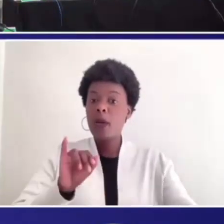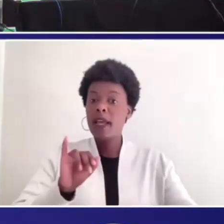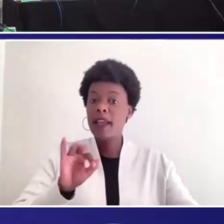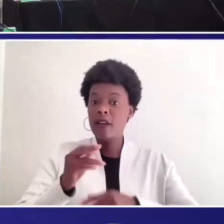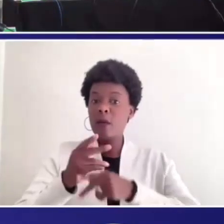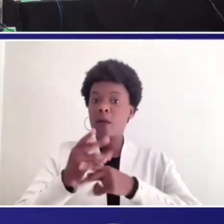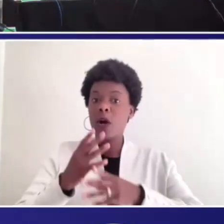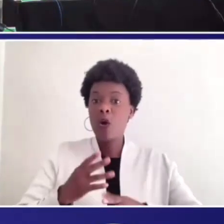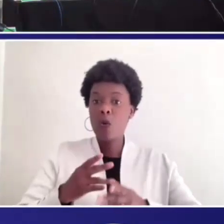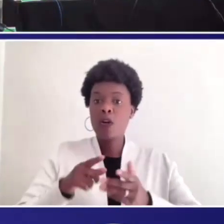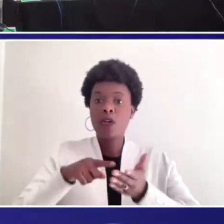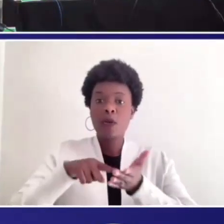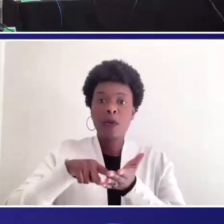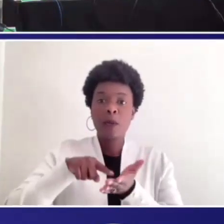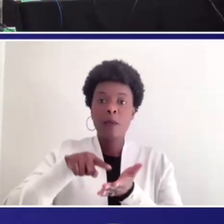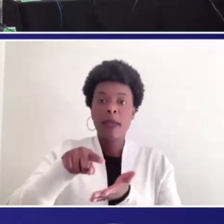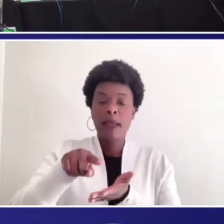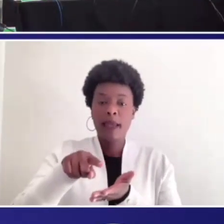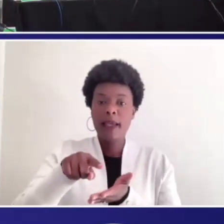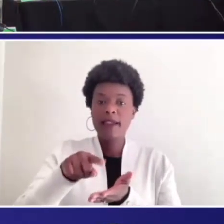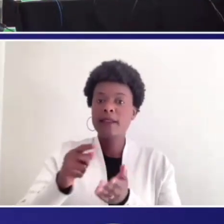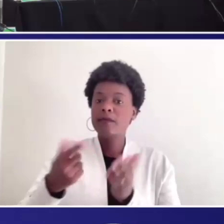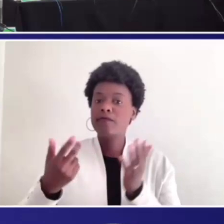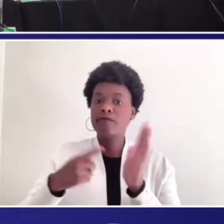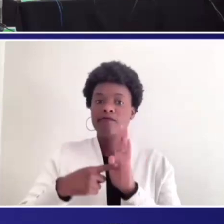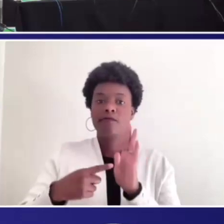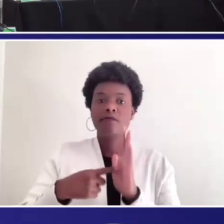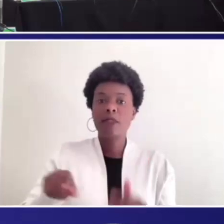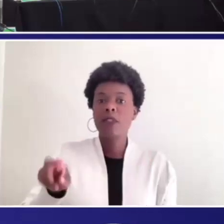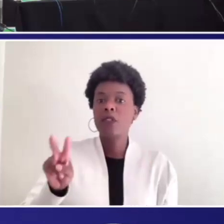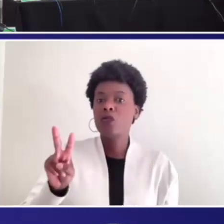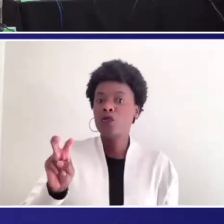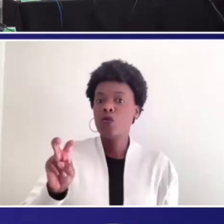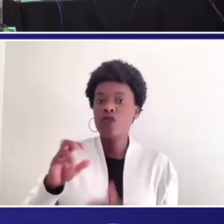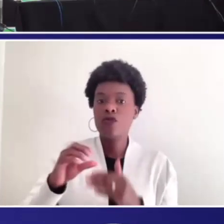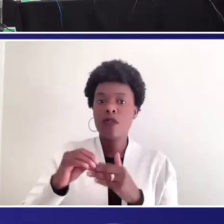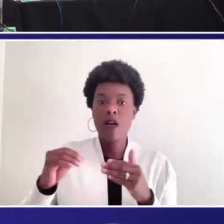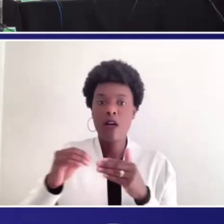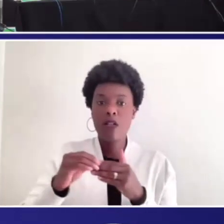and pays $200 on time,